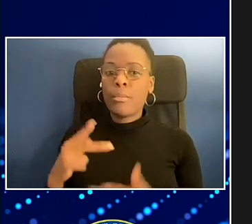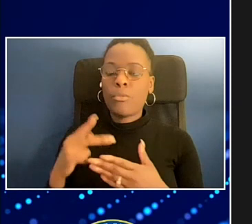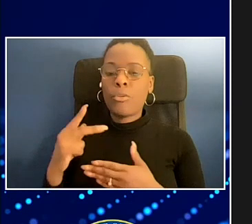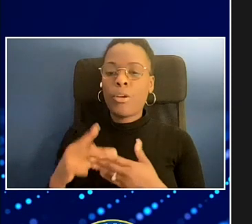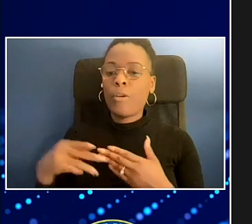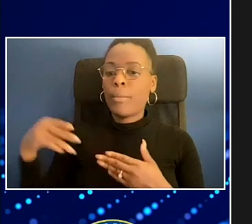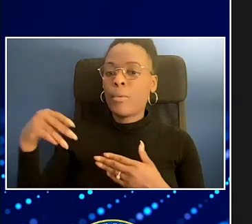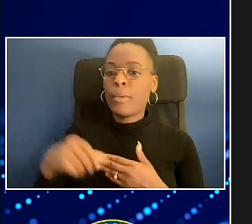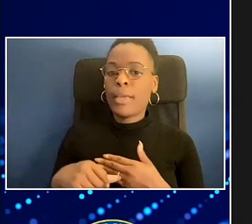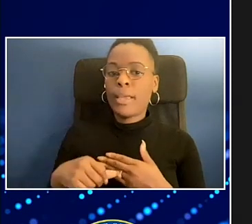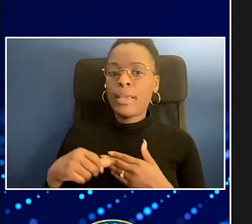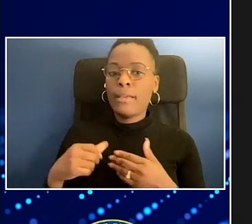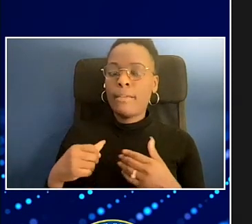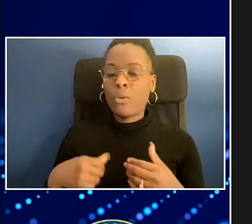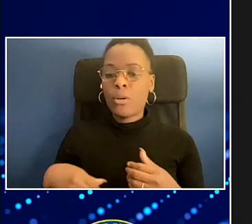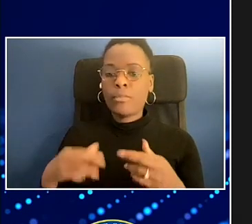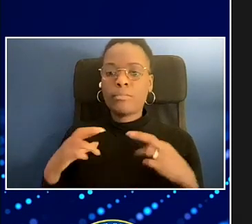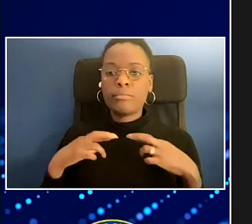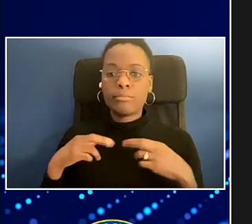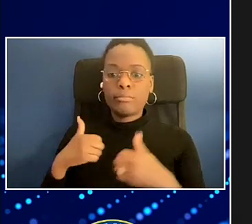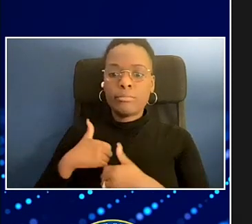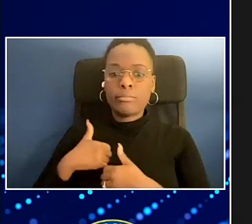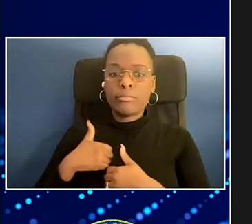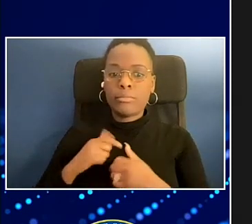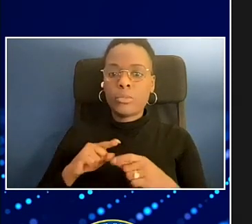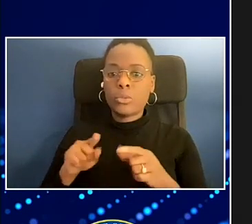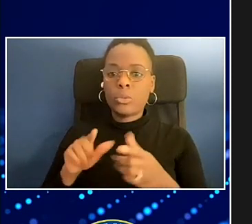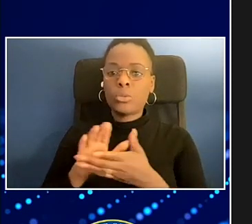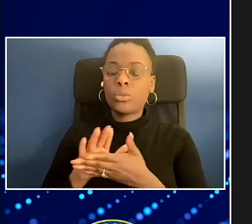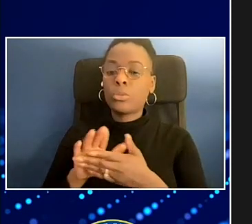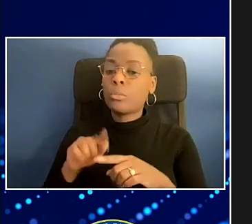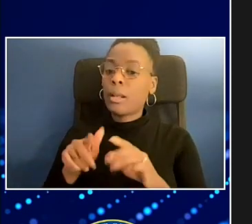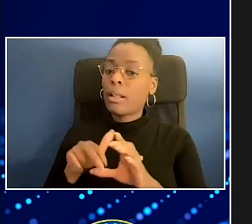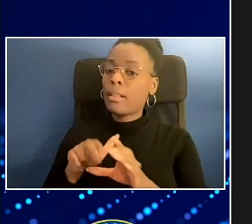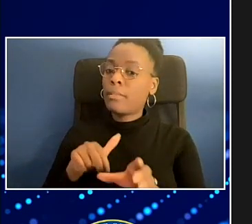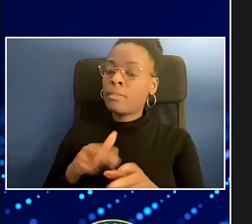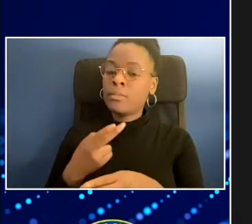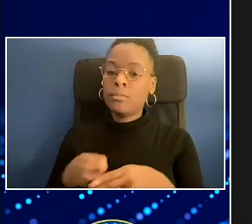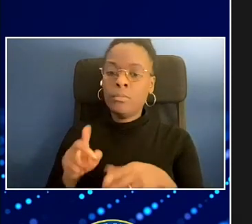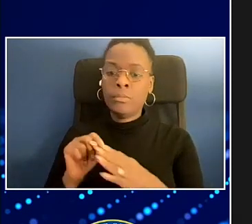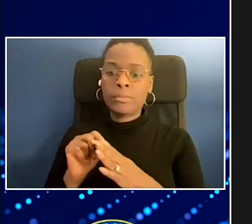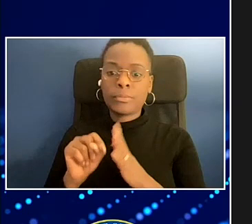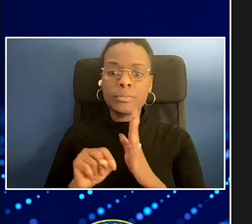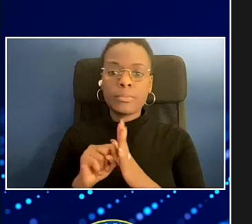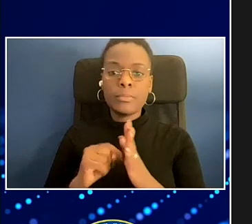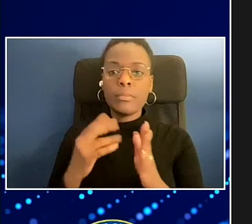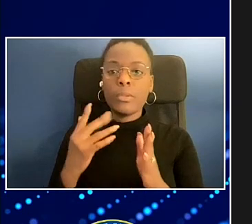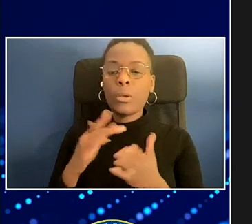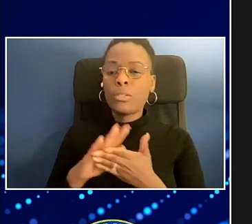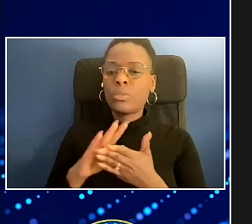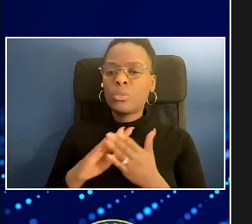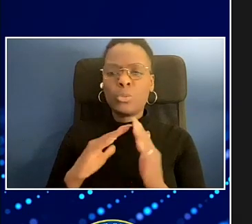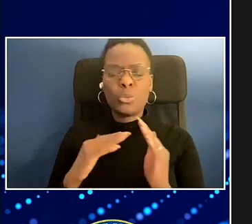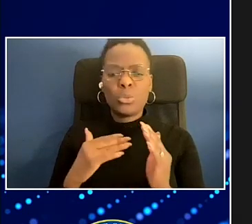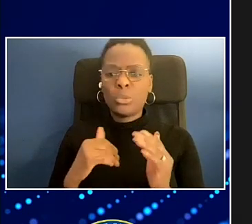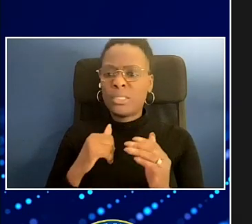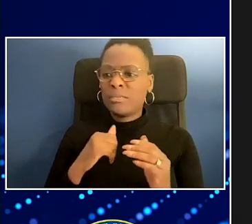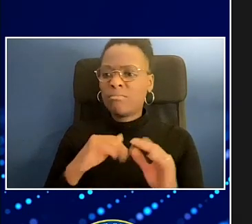However, I ended up leaving after a short time because the school was clearly subpar compared to my past experiences in higher